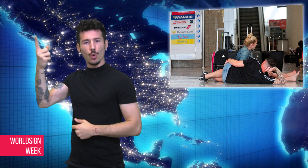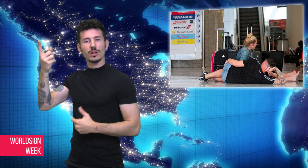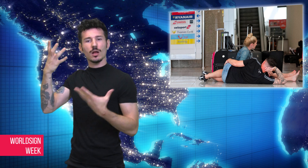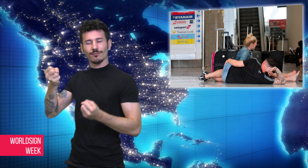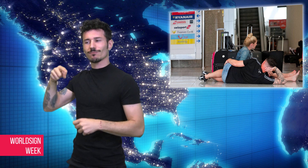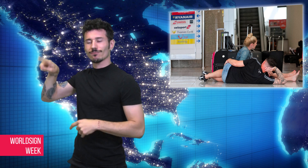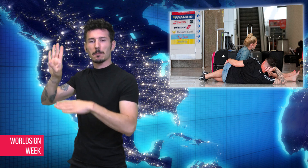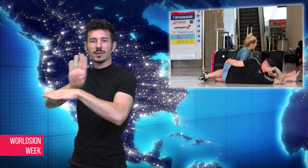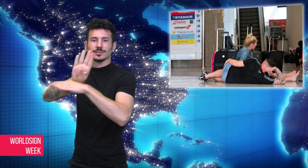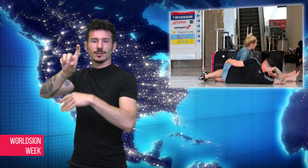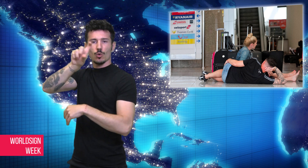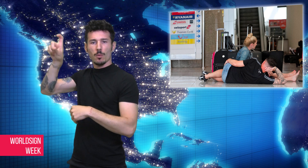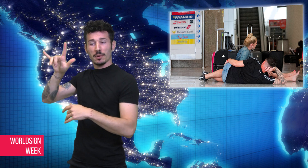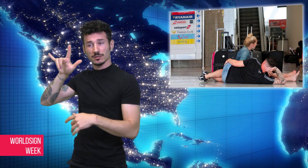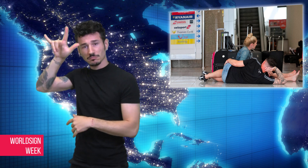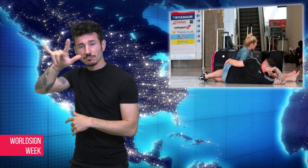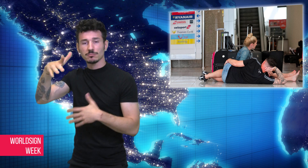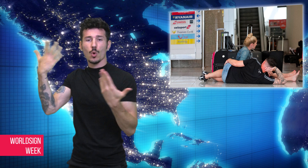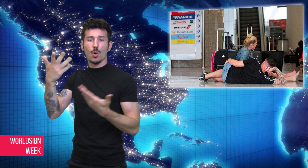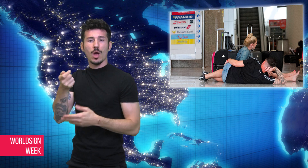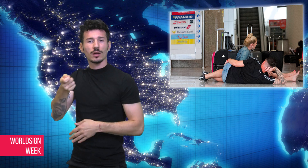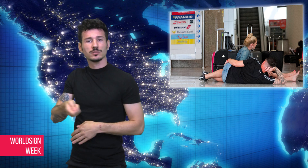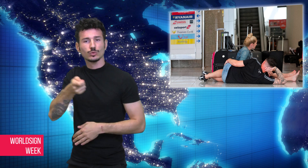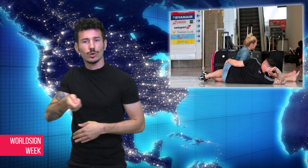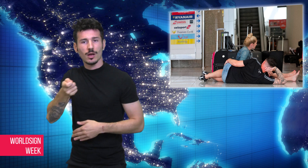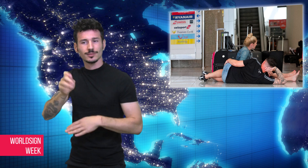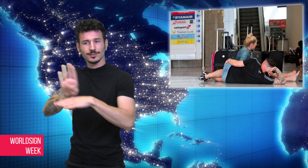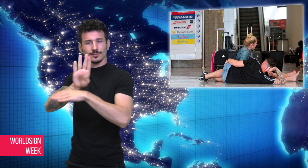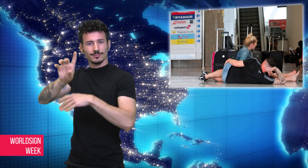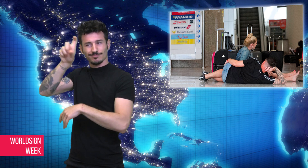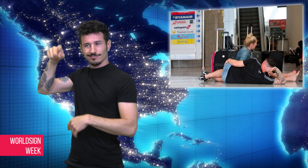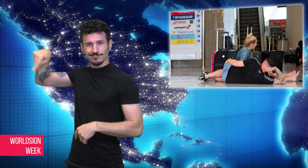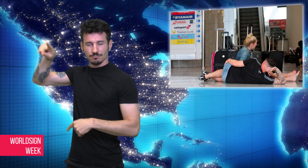bookings for upcoming trips cancelled.